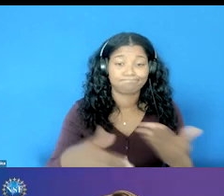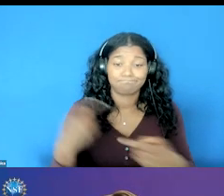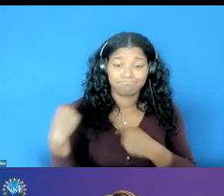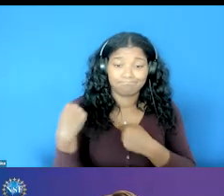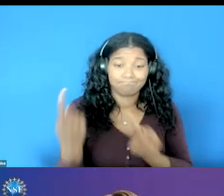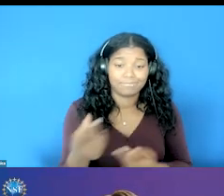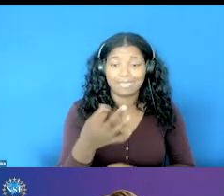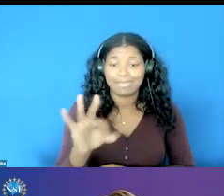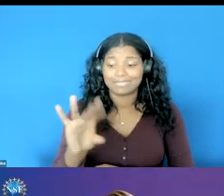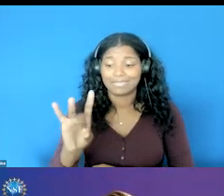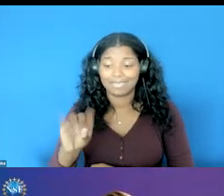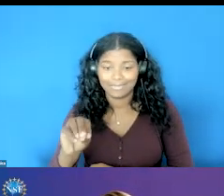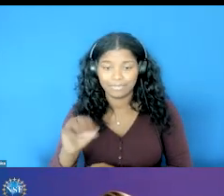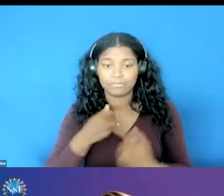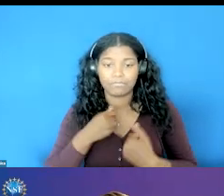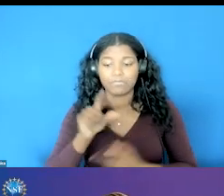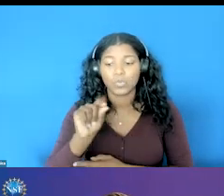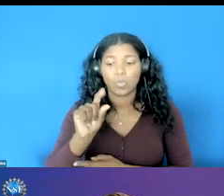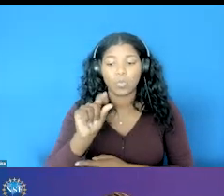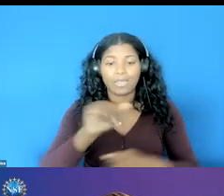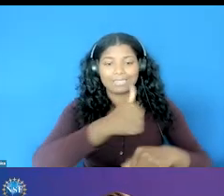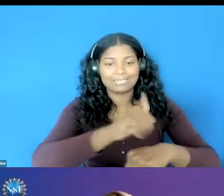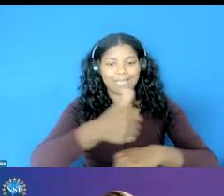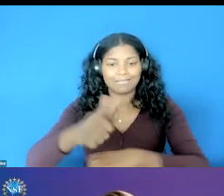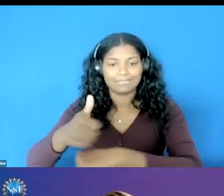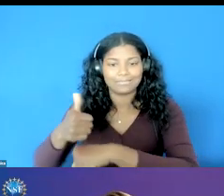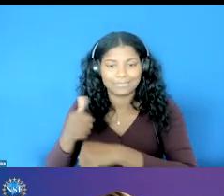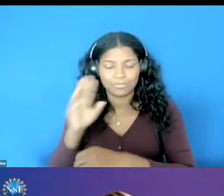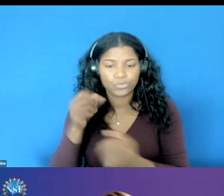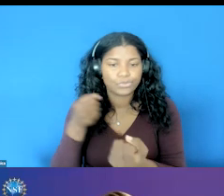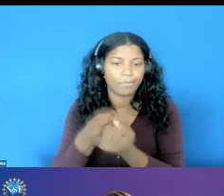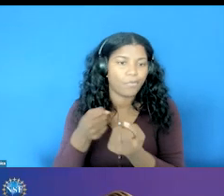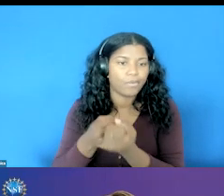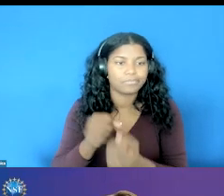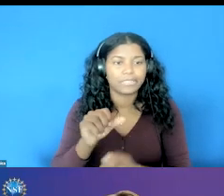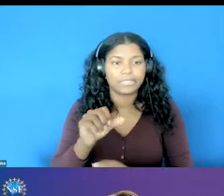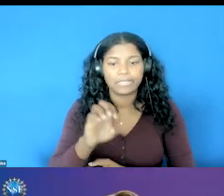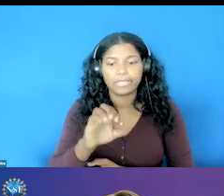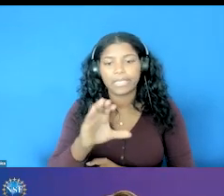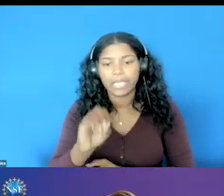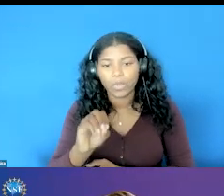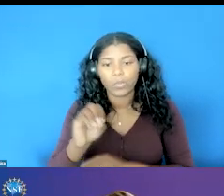There are currently 28 sites that support ecological discovery and the influence of long-term and large-scale phenomenon.